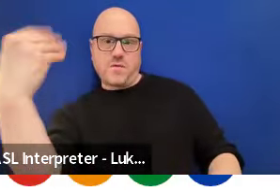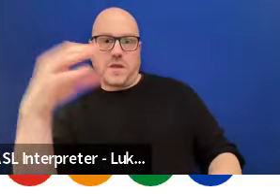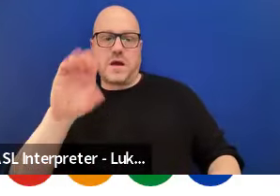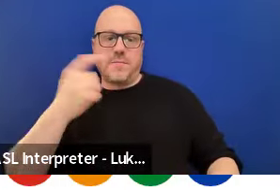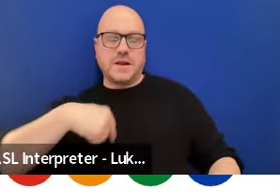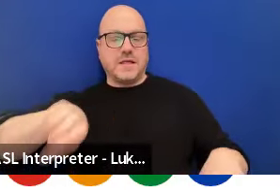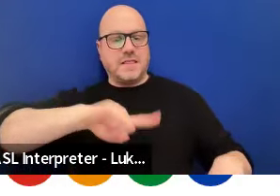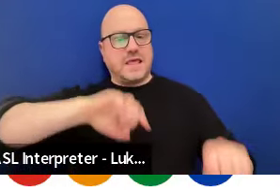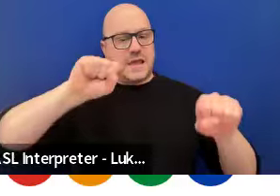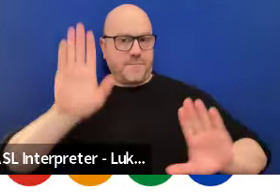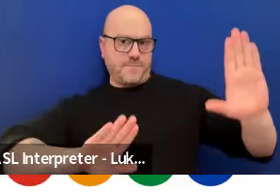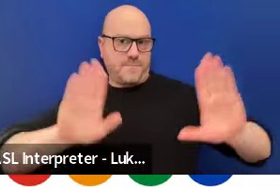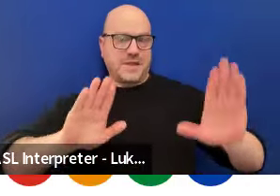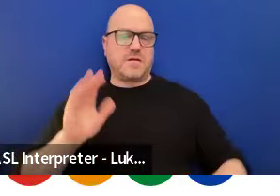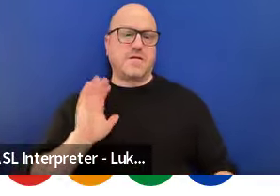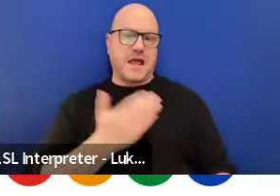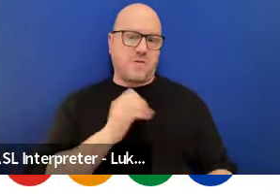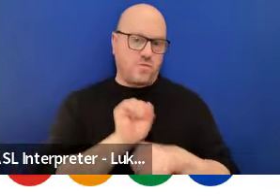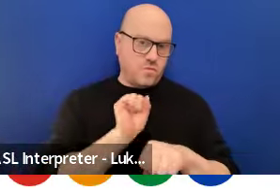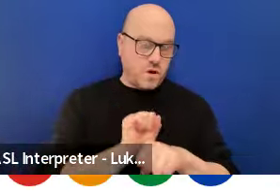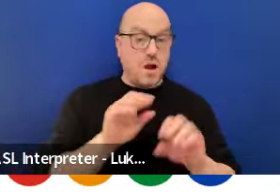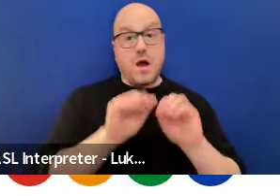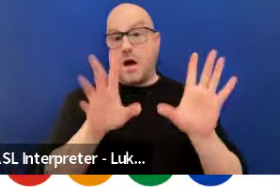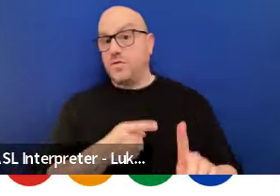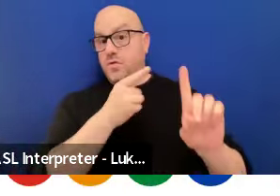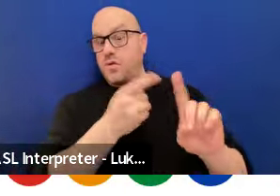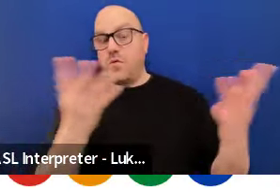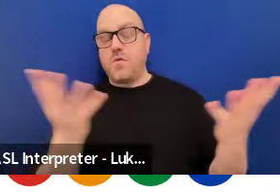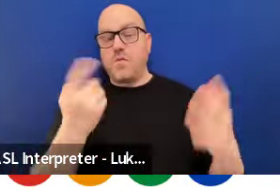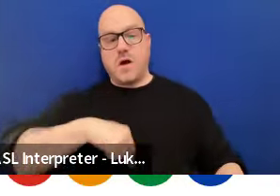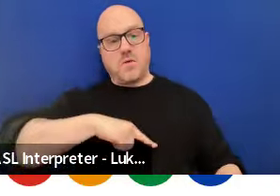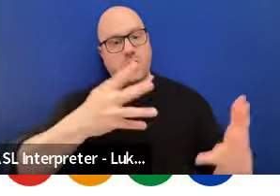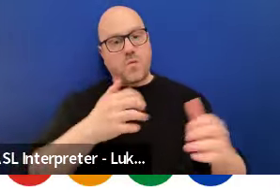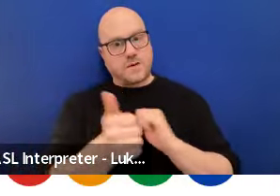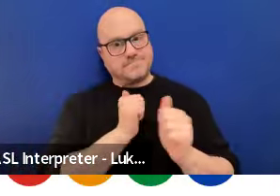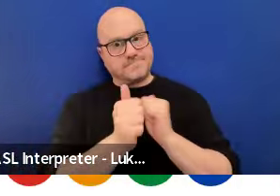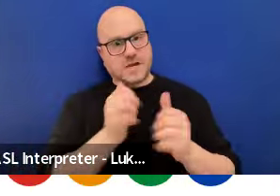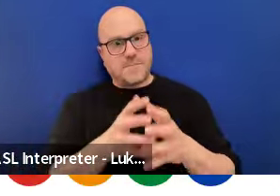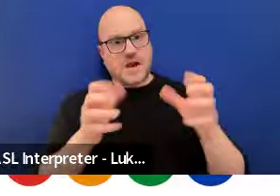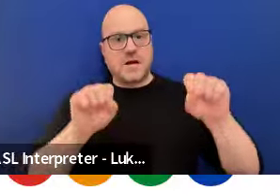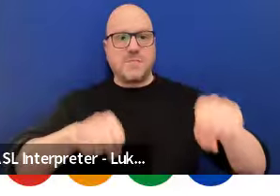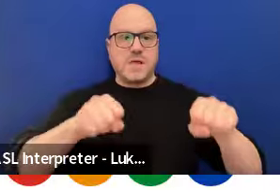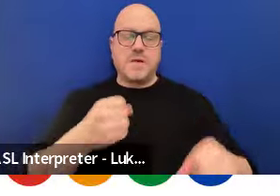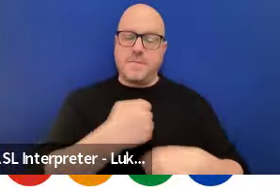EITHER MORE OR LESS ATTRACTIVE FOR SOME OF THE OUTSIDE COMPANIES TO BID ON THE POESHG.